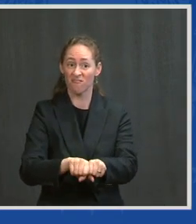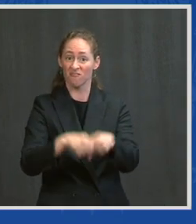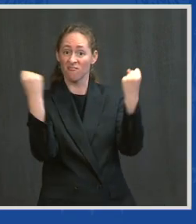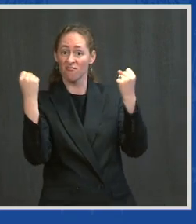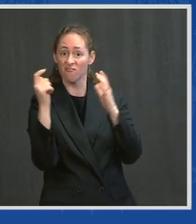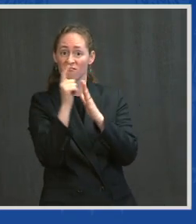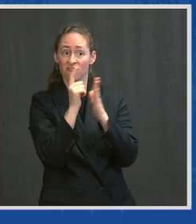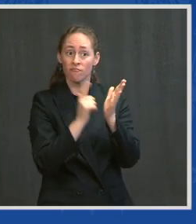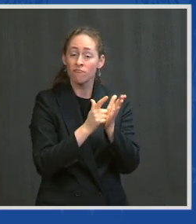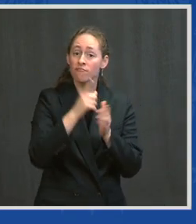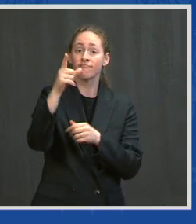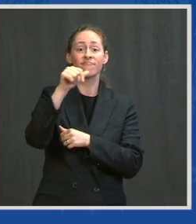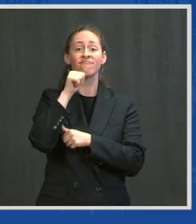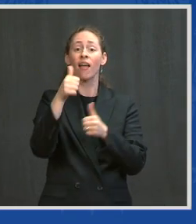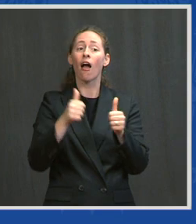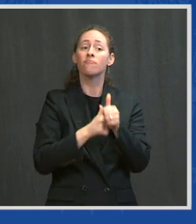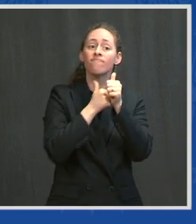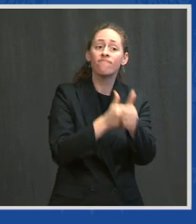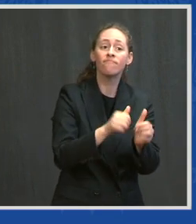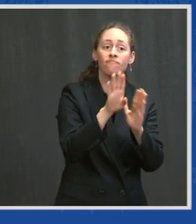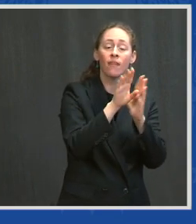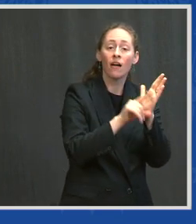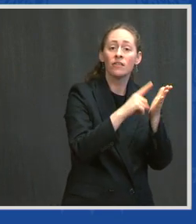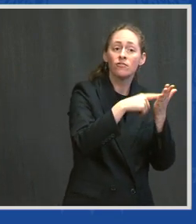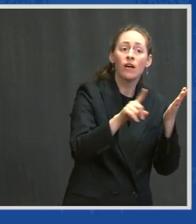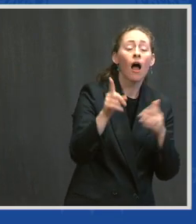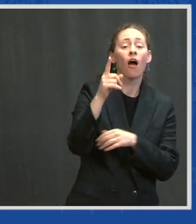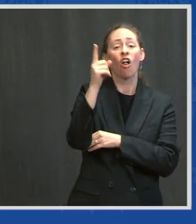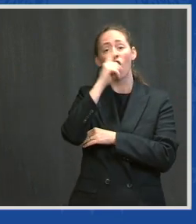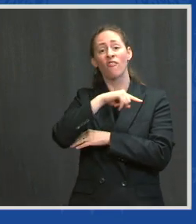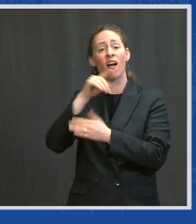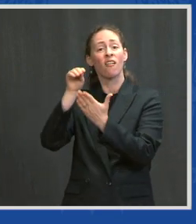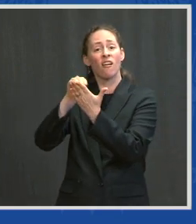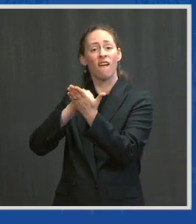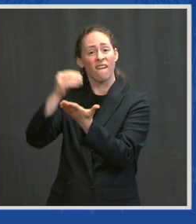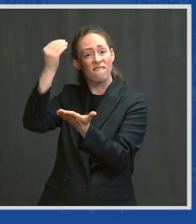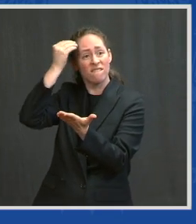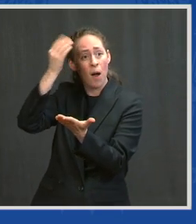falsifying records, failing to respond to trace requests,